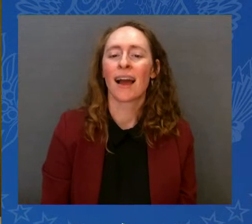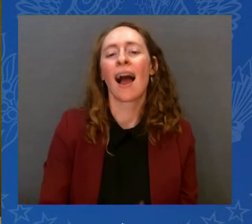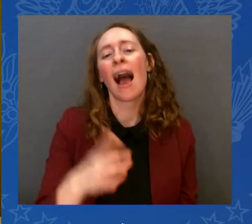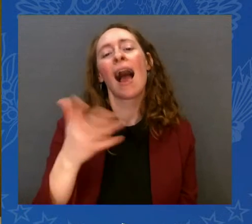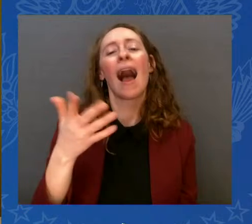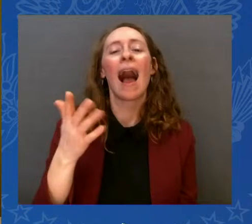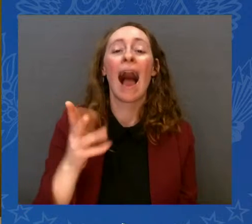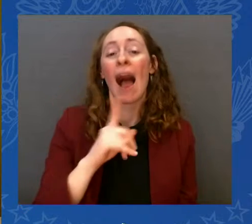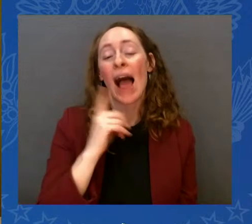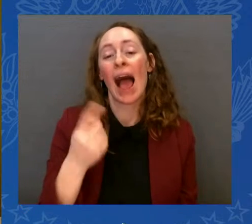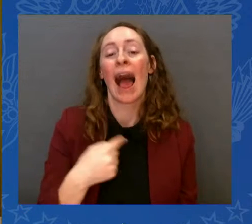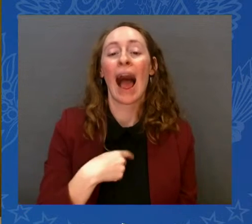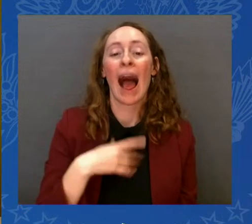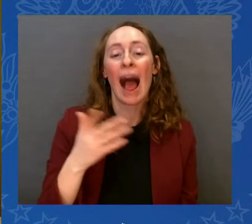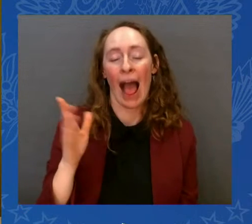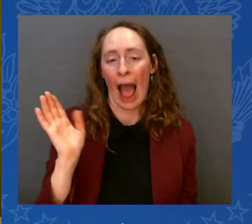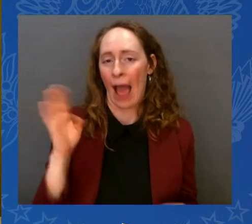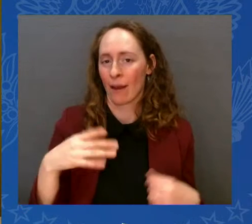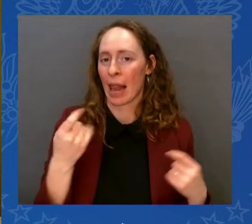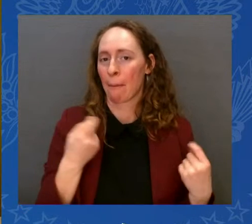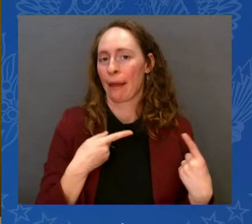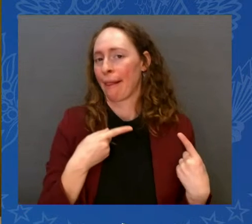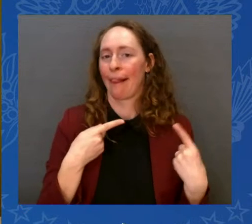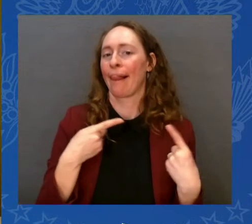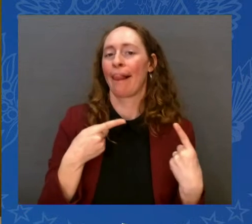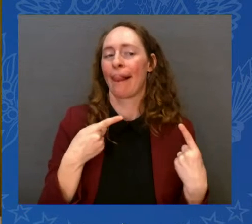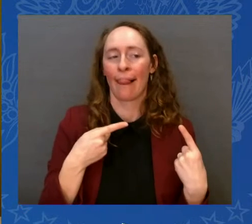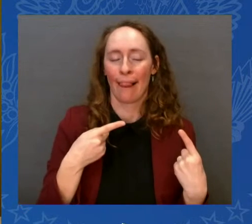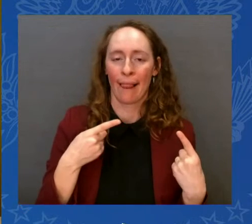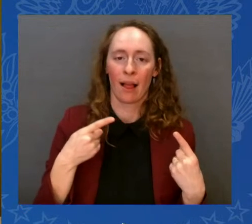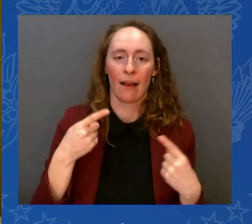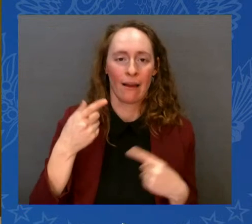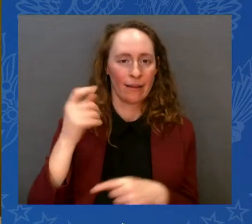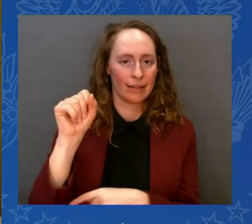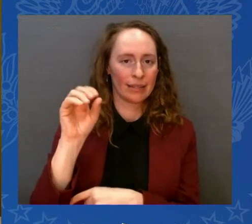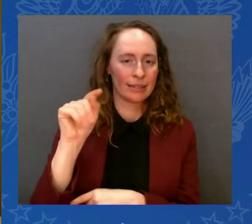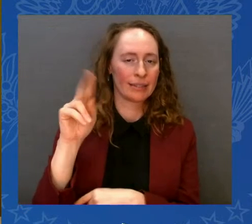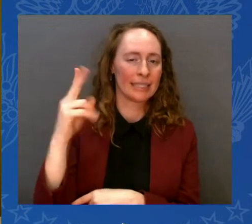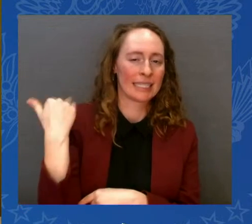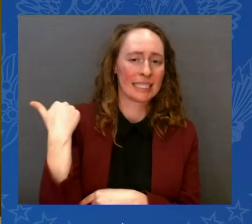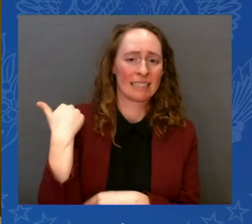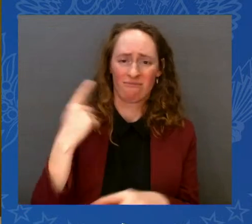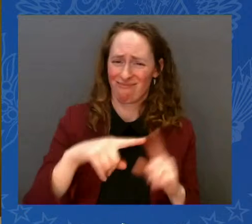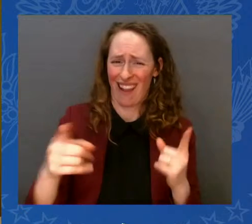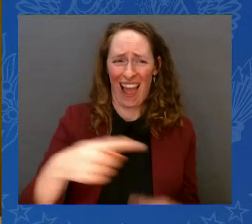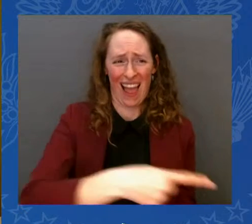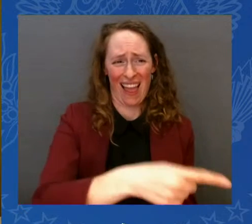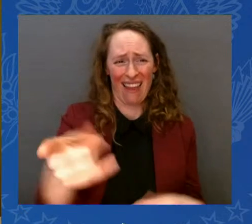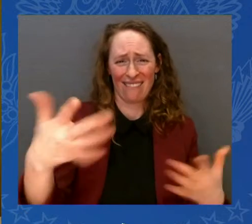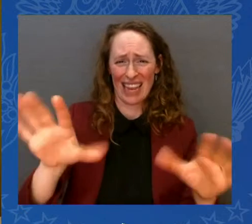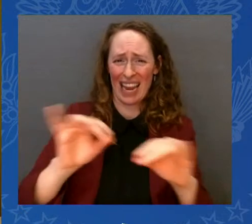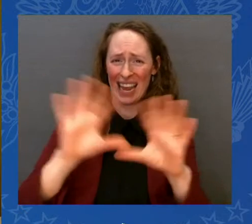And -- but I was glad to see everybody says we're not going to cut Social Security and Medicare. I noticed that happened, but I hope that's true.